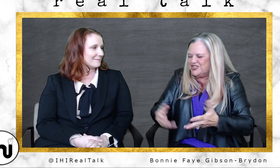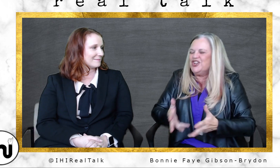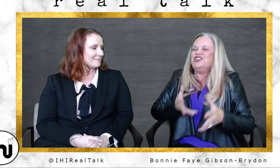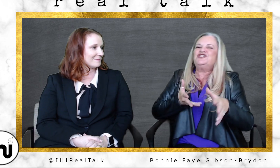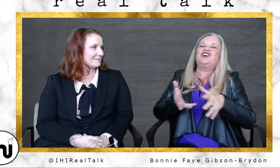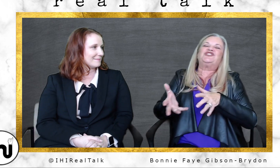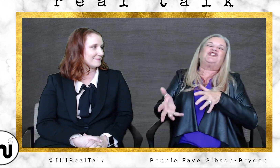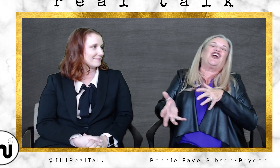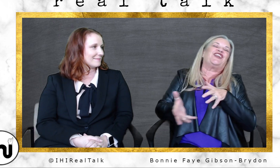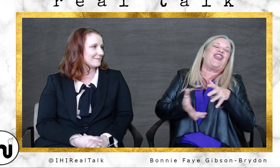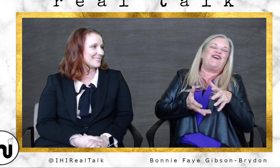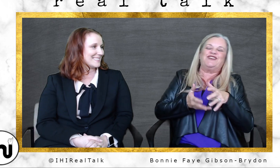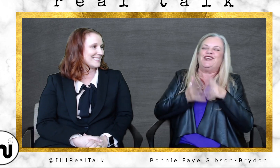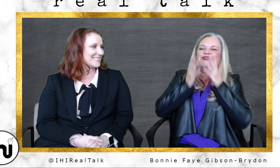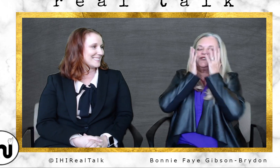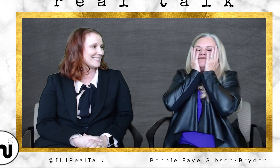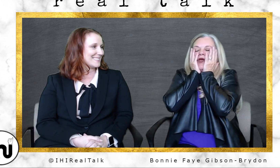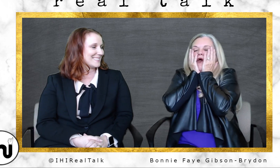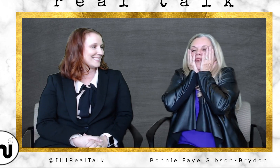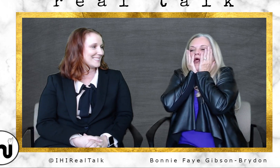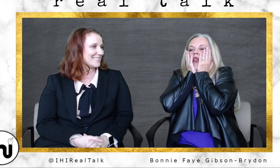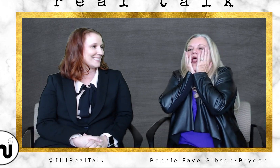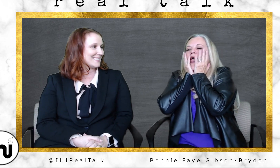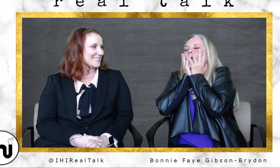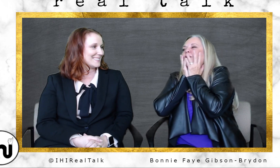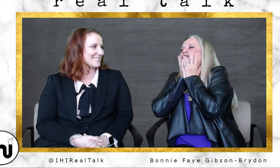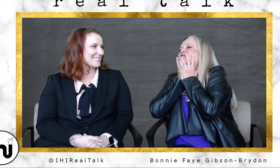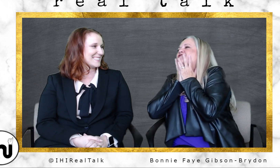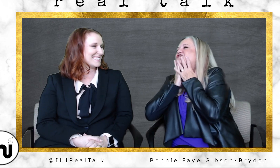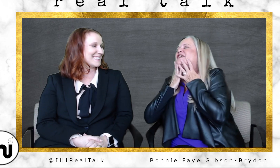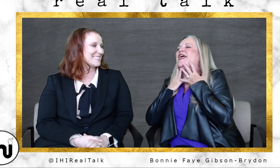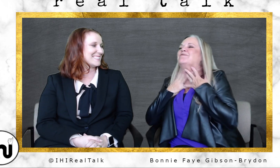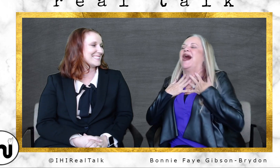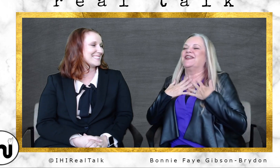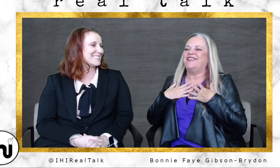just started laughing. He goes, "The language that just came out of that!" And I